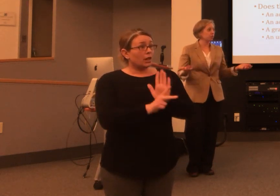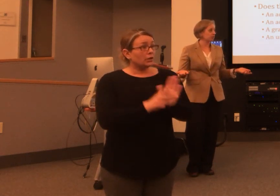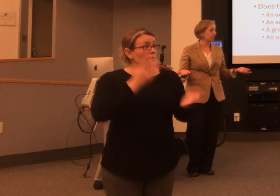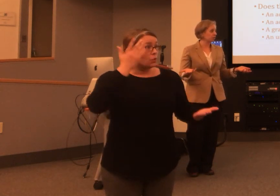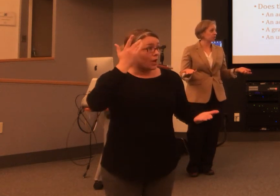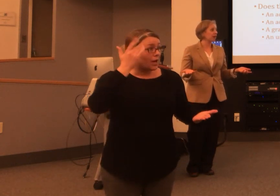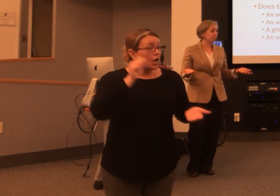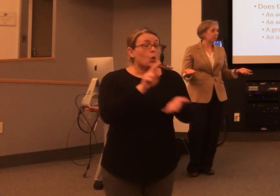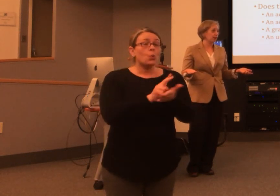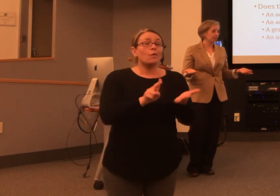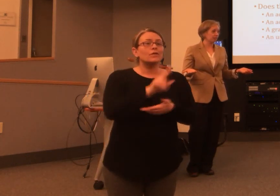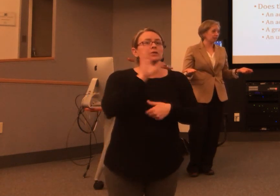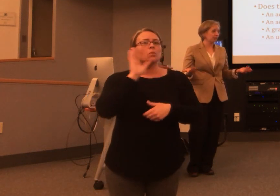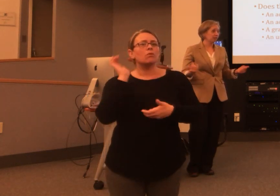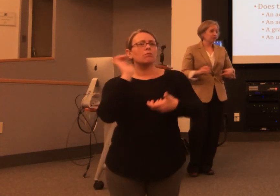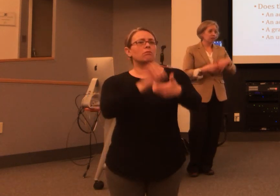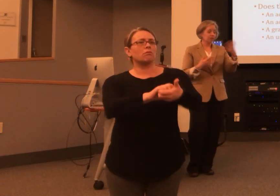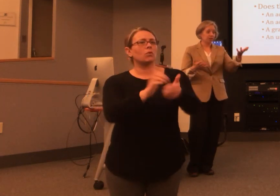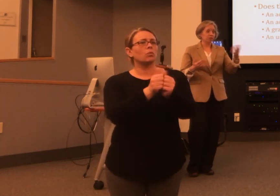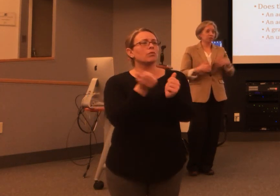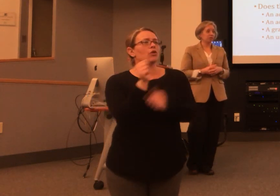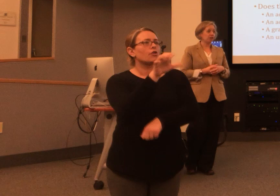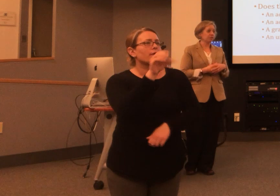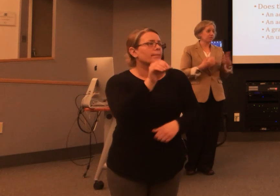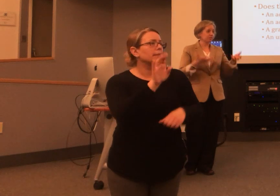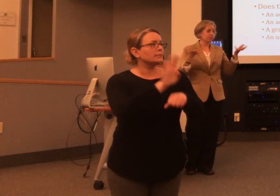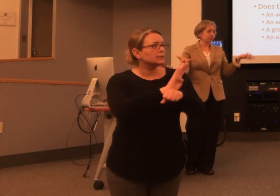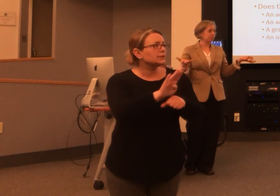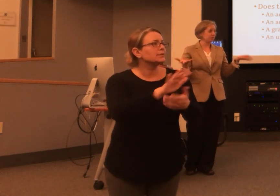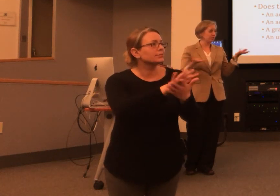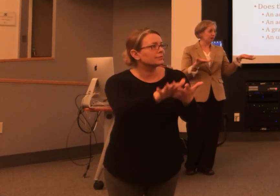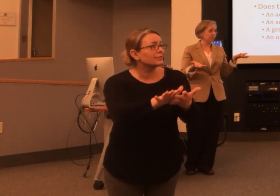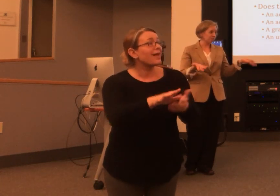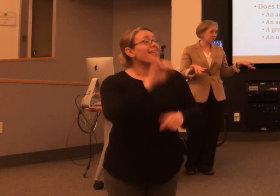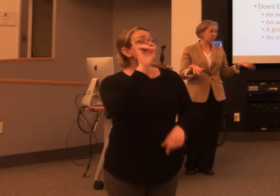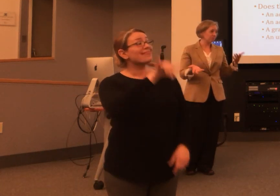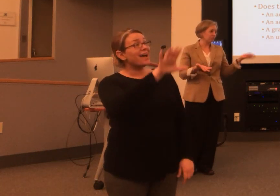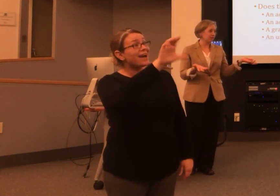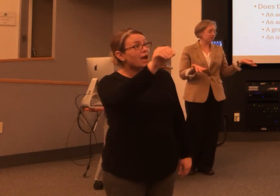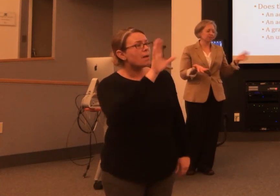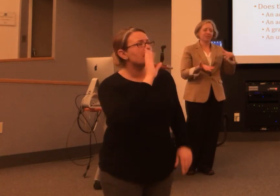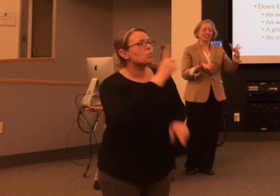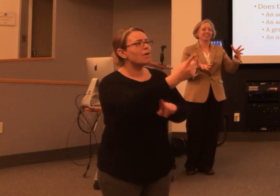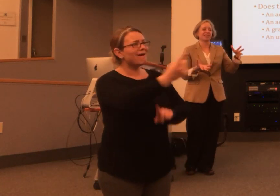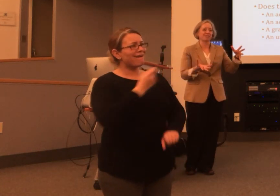well, what's the university IP policy? Are your office of, I forget the name of it,